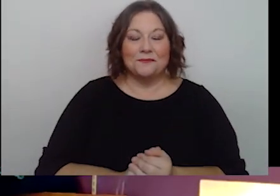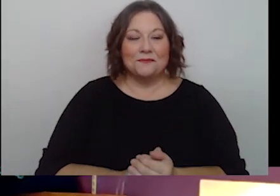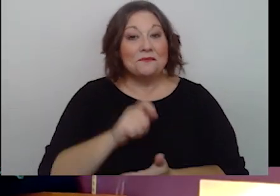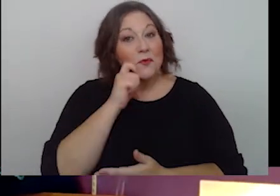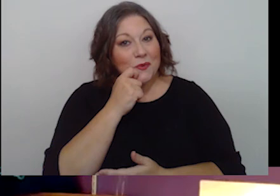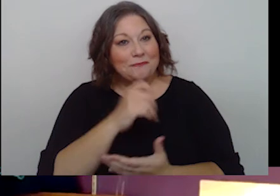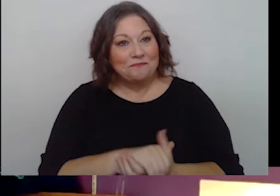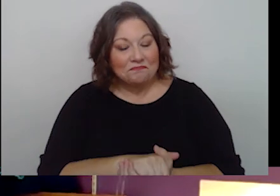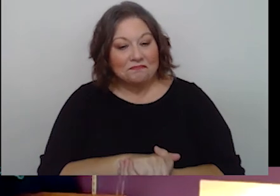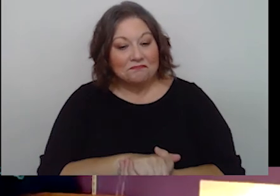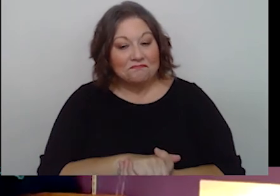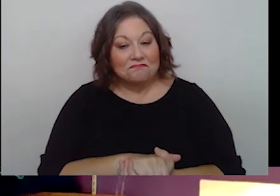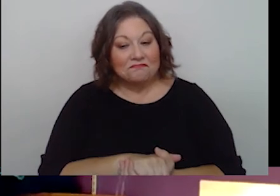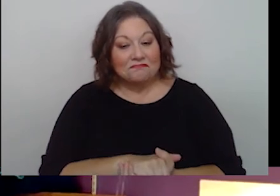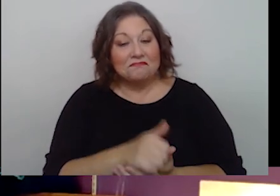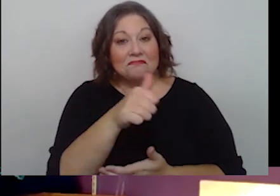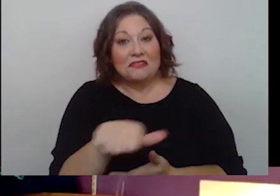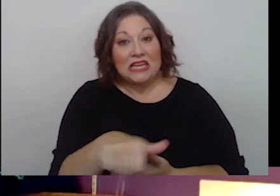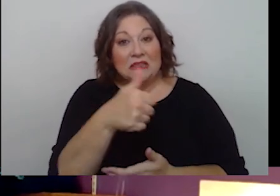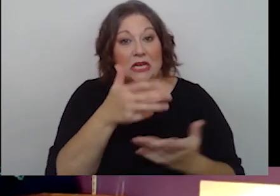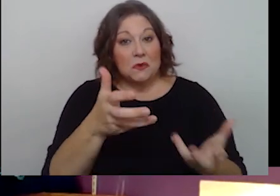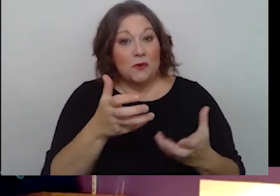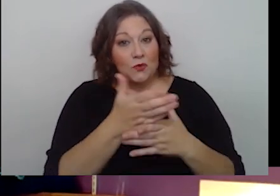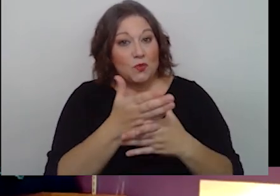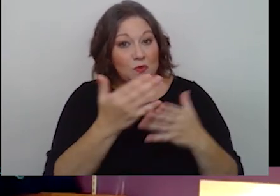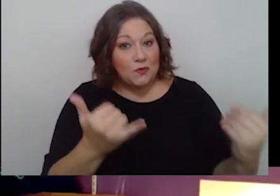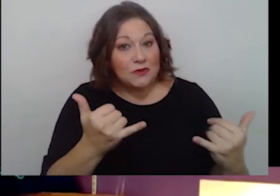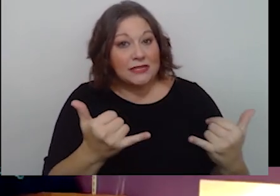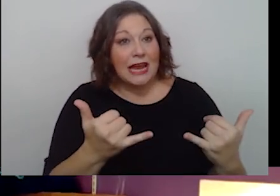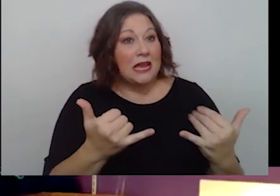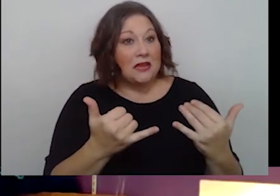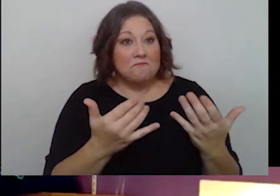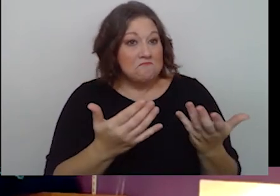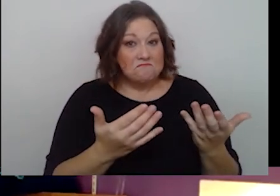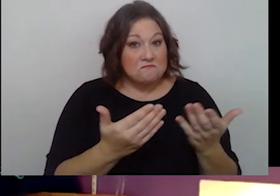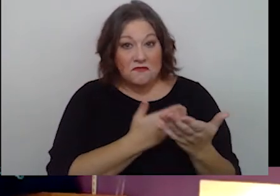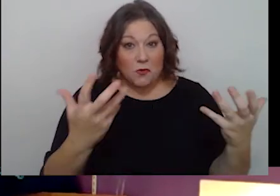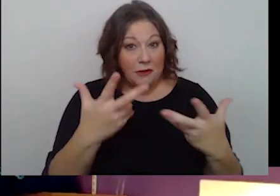Max: Cool. Is there anything else you want to share today before we wrap up our conversation?